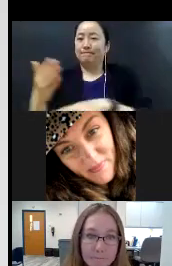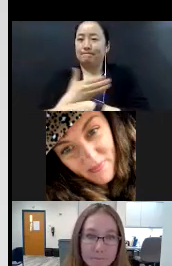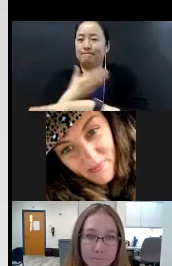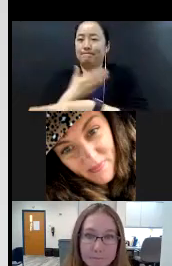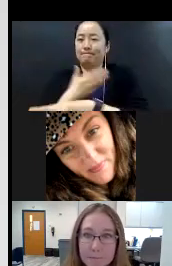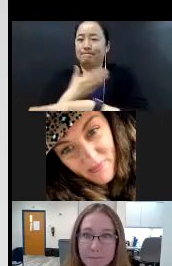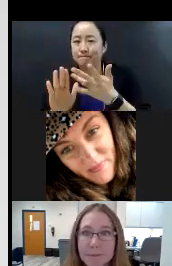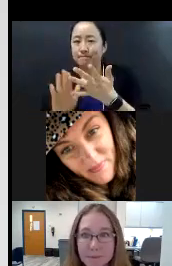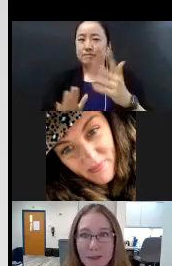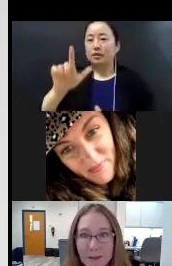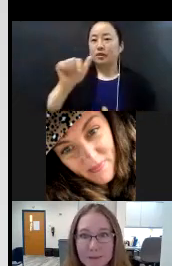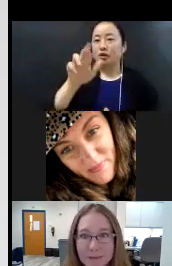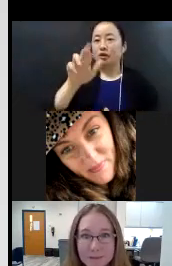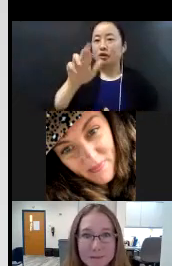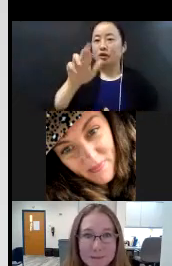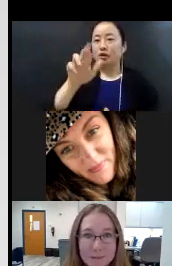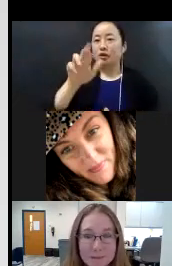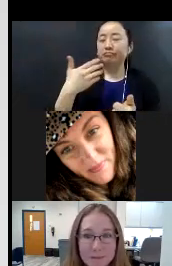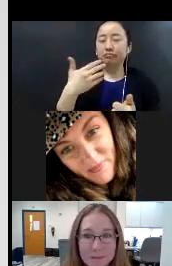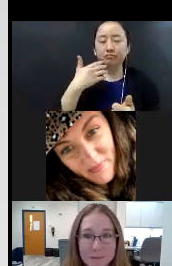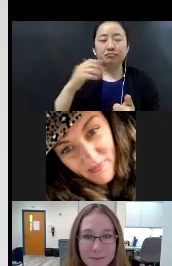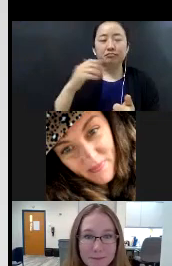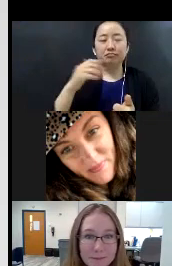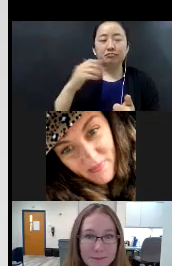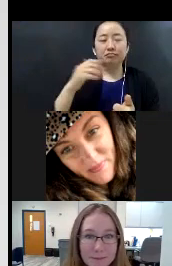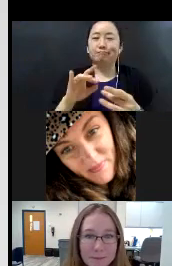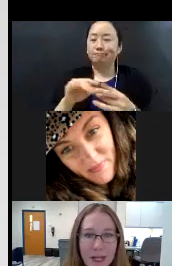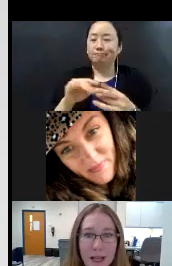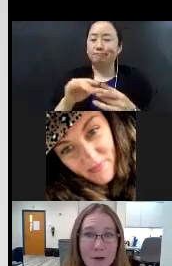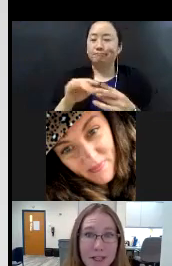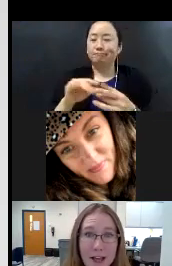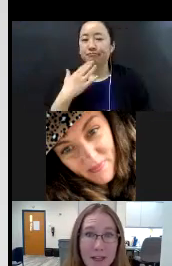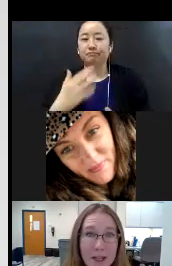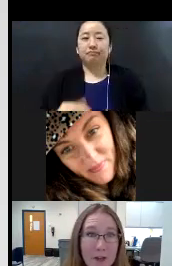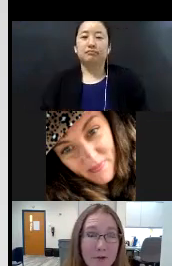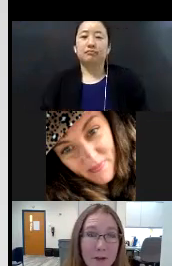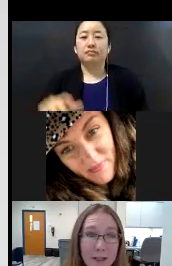THAT WAS WELL SAID. Tabatha Sorenson: IF YOU HAVE ANY OTHER FUNDING